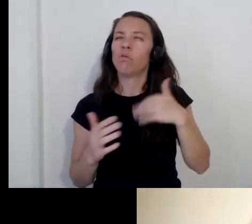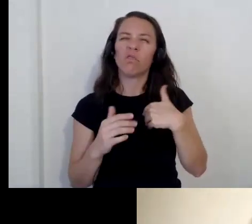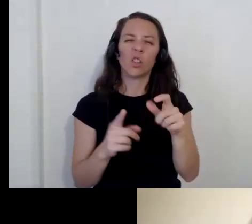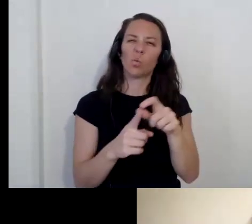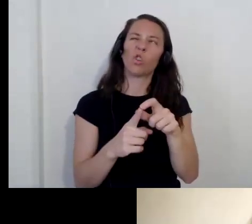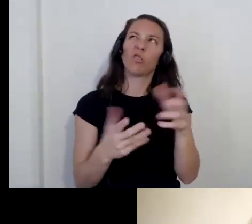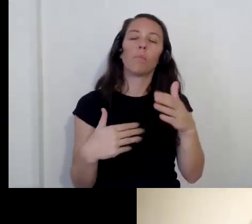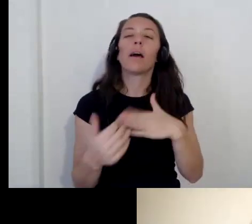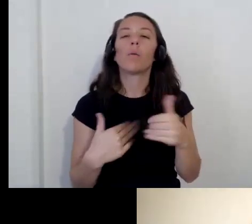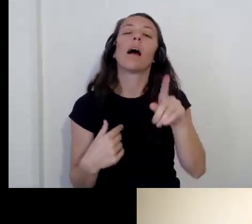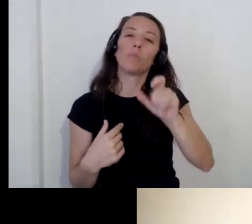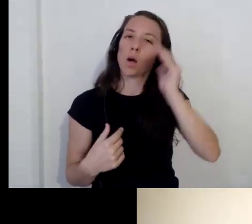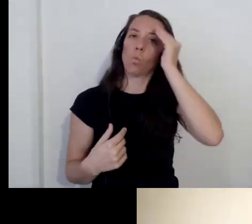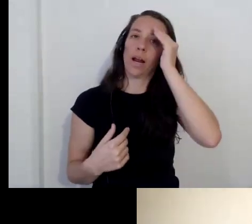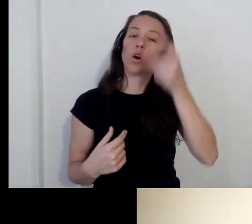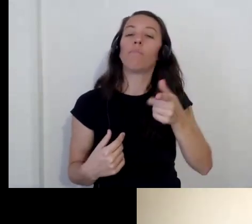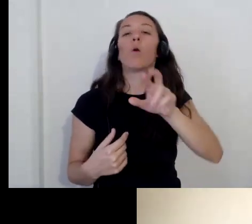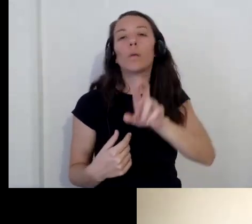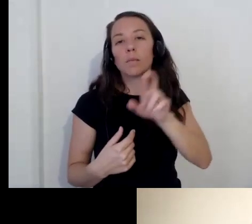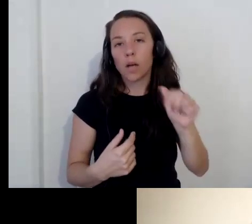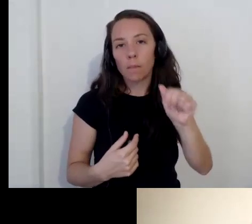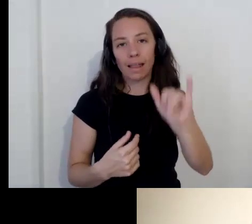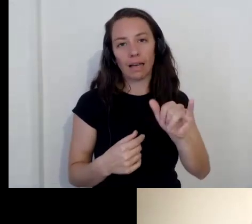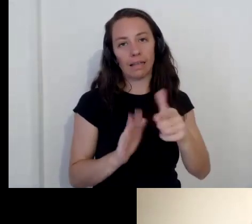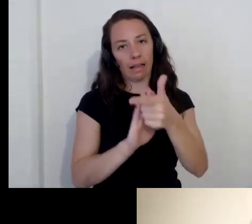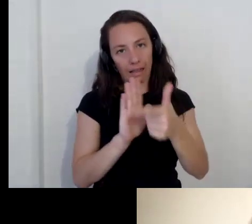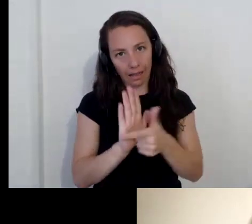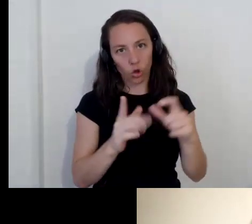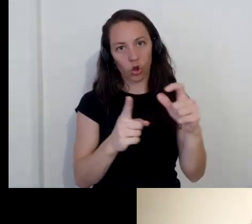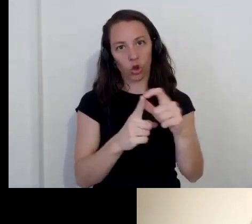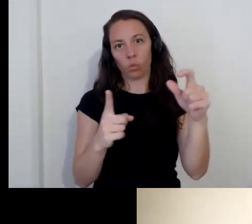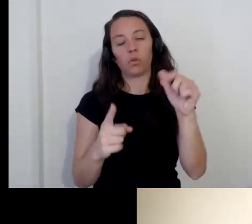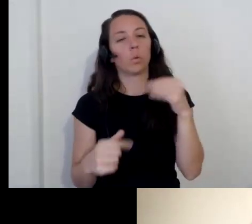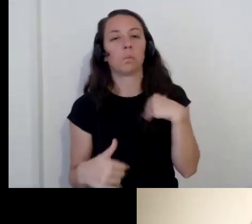Obviously reasonable accommodations is the legal term, so I'm not sure. We have encouraged the use